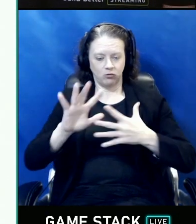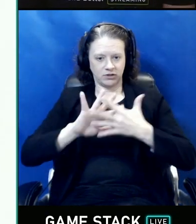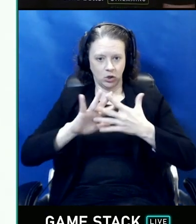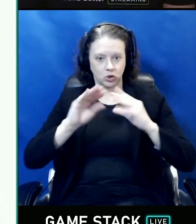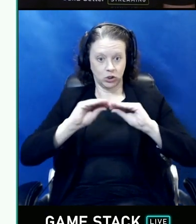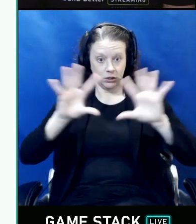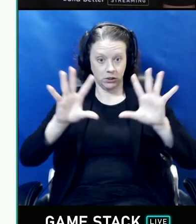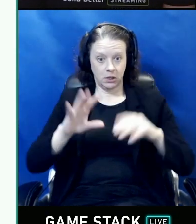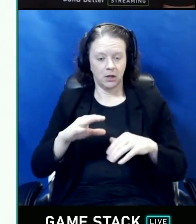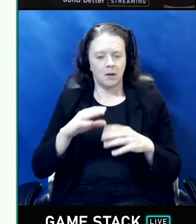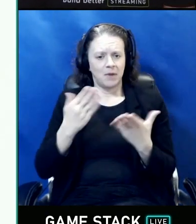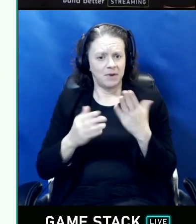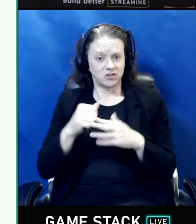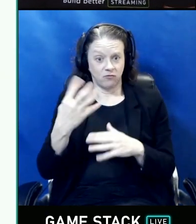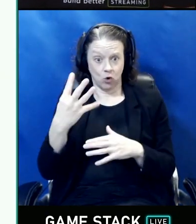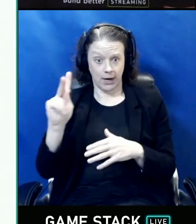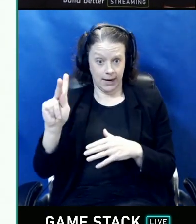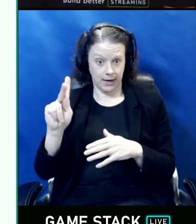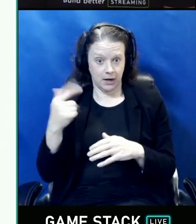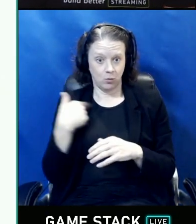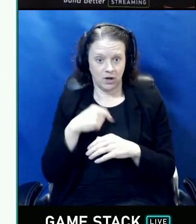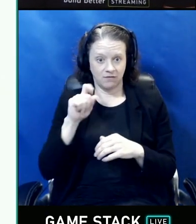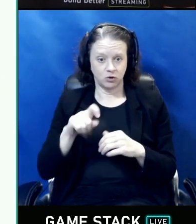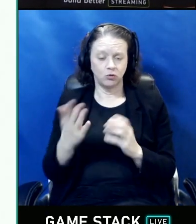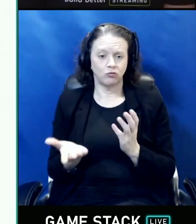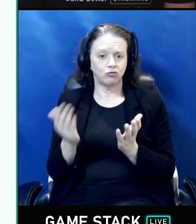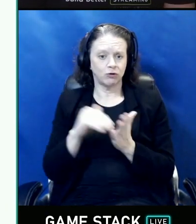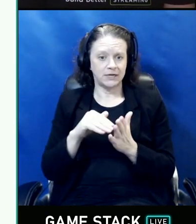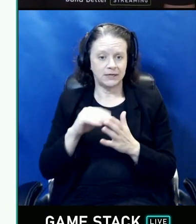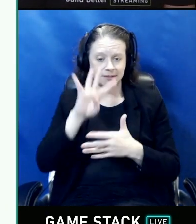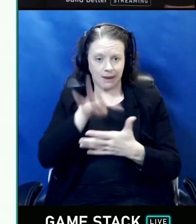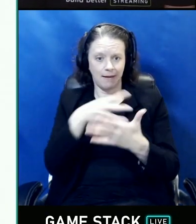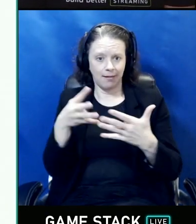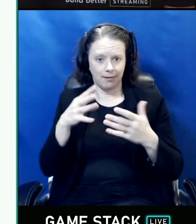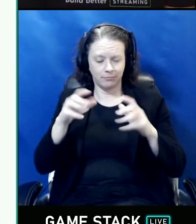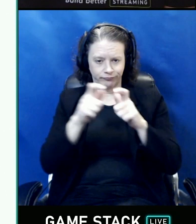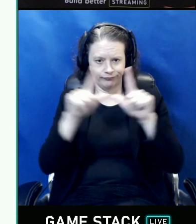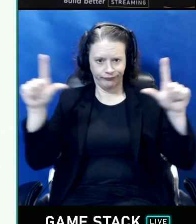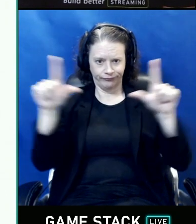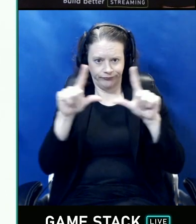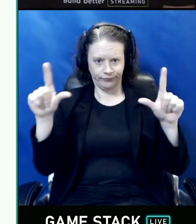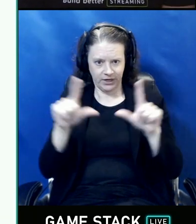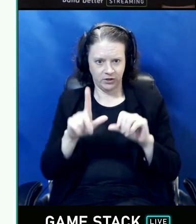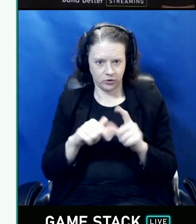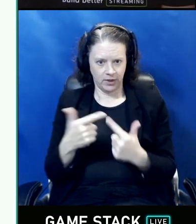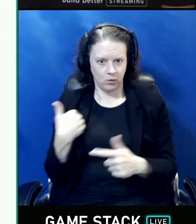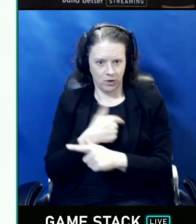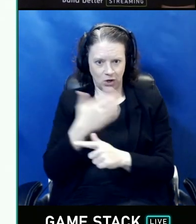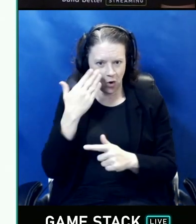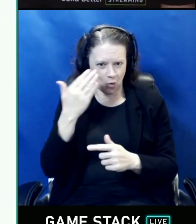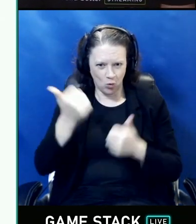we need to rescale that touch point, so we know exactly which pixels the player is tapping on.